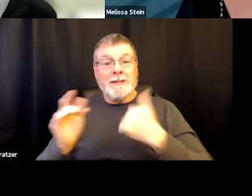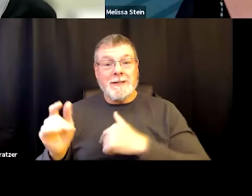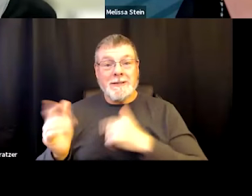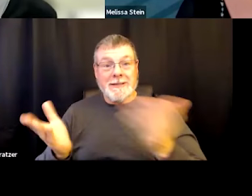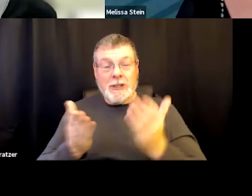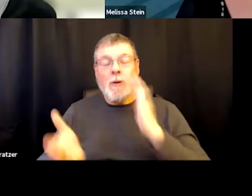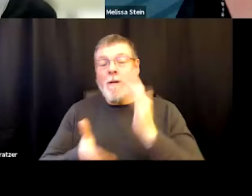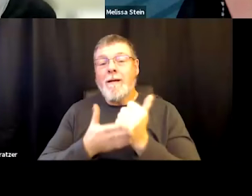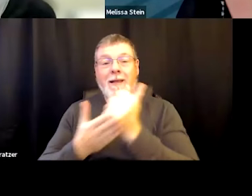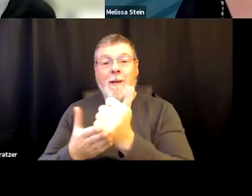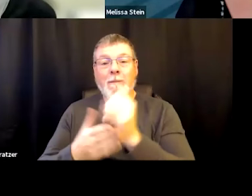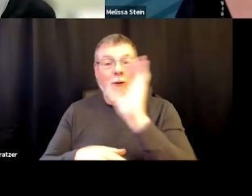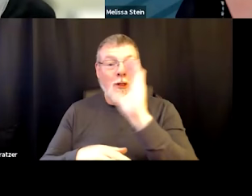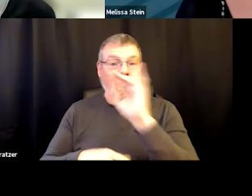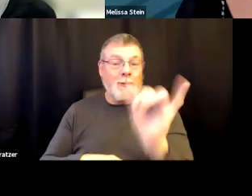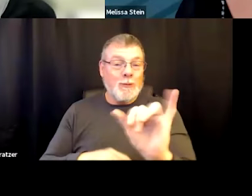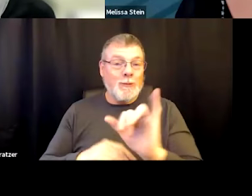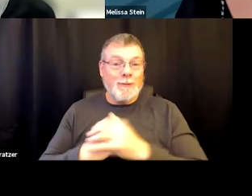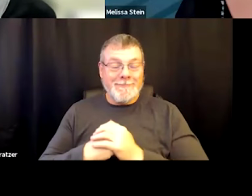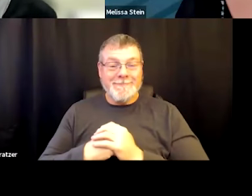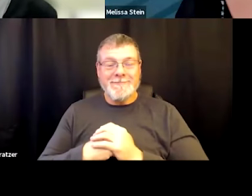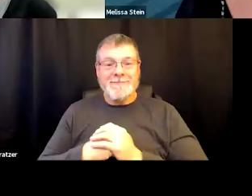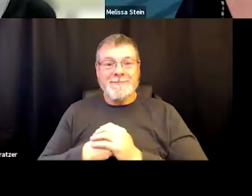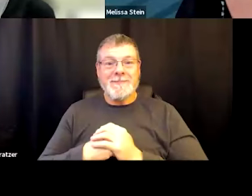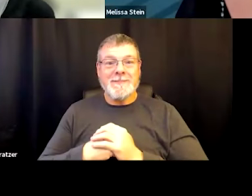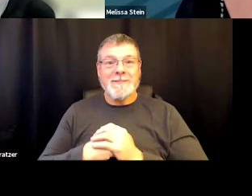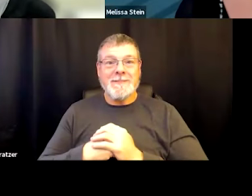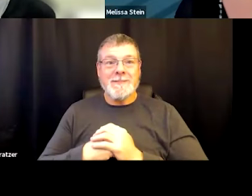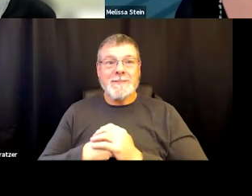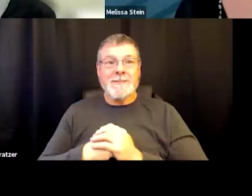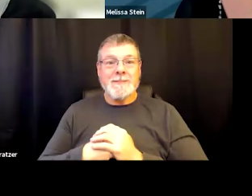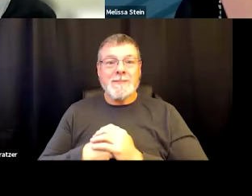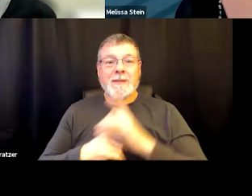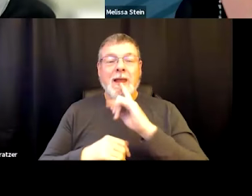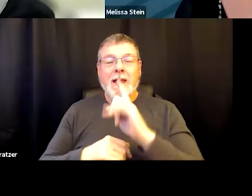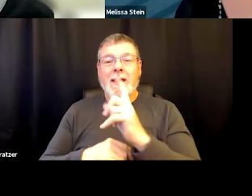We can help you look as well. So just a few other questions came in.